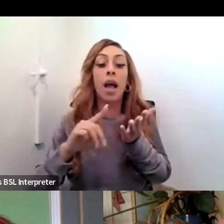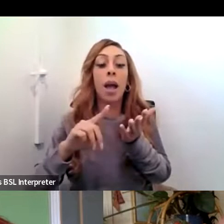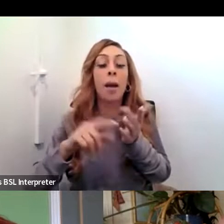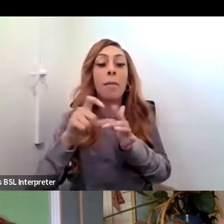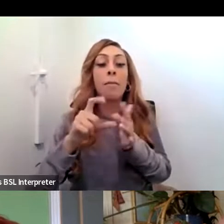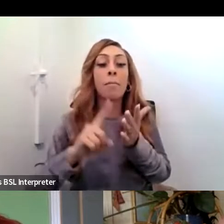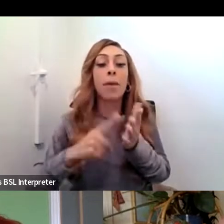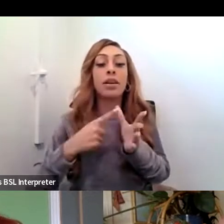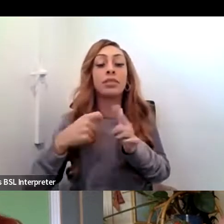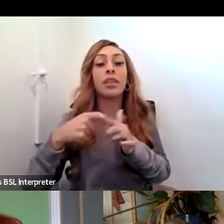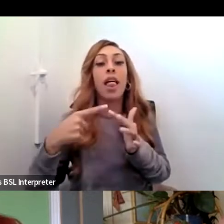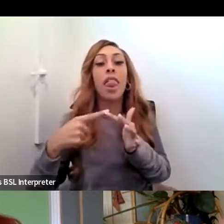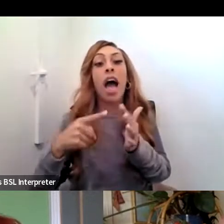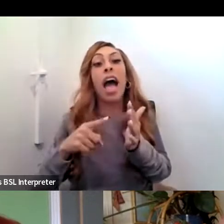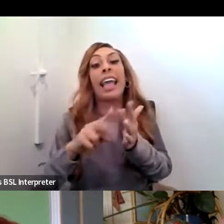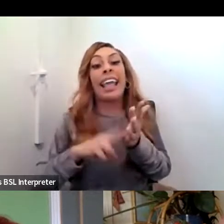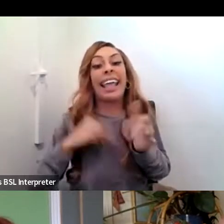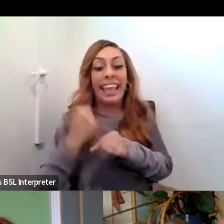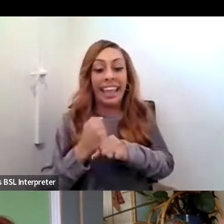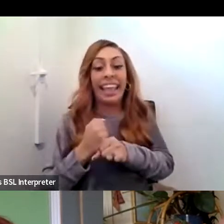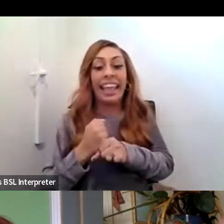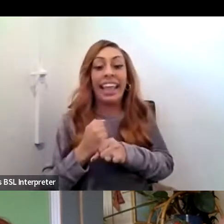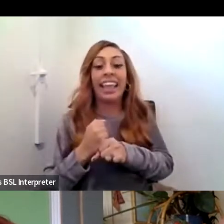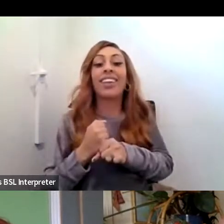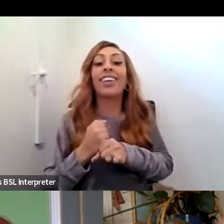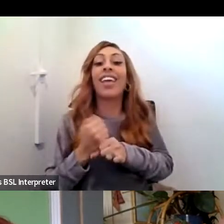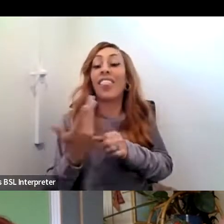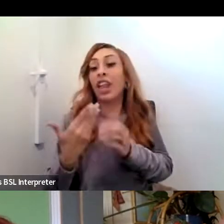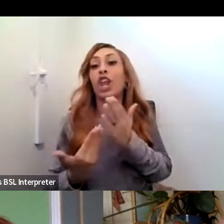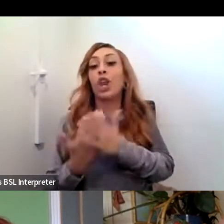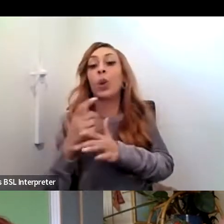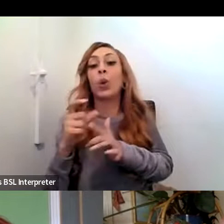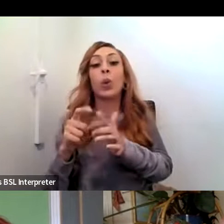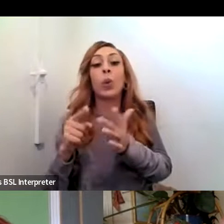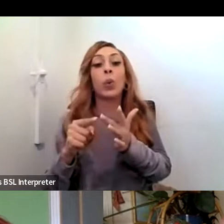and then we went to New Delhi and were shown round a market,